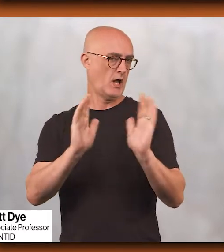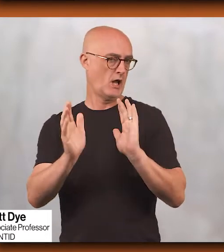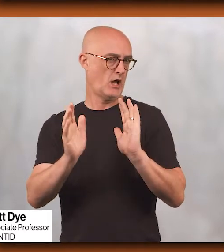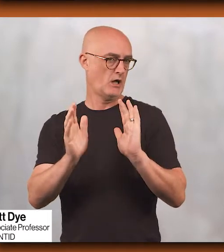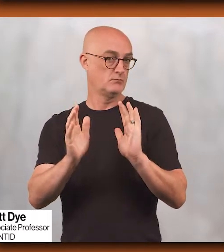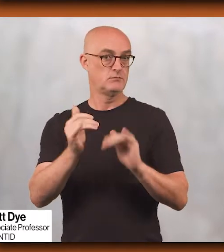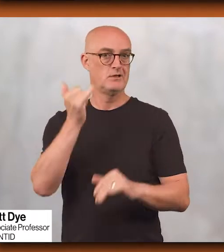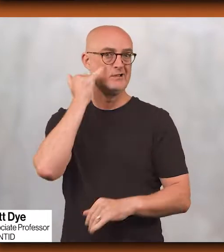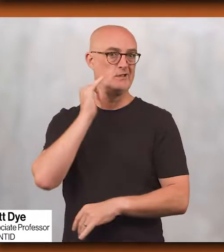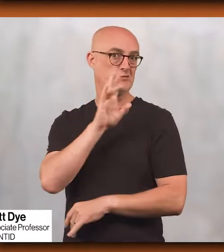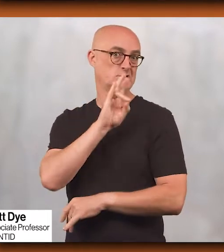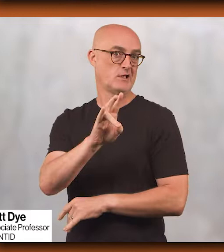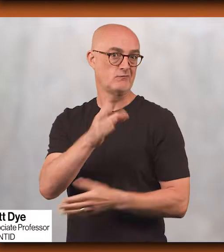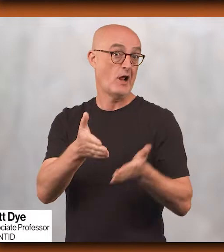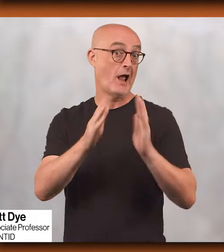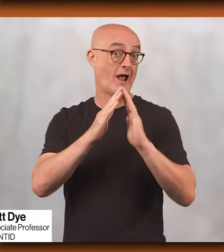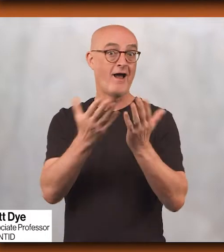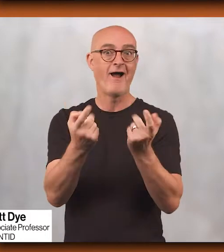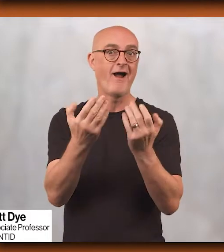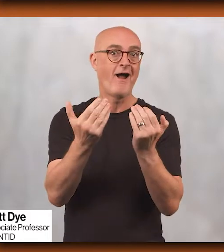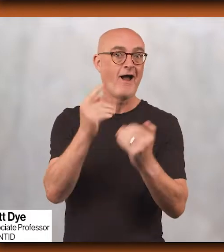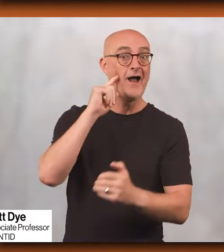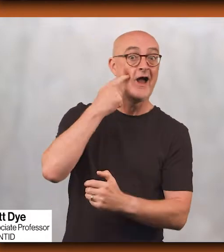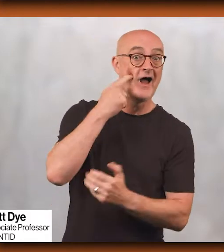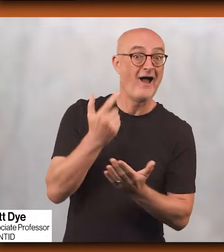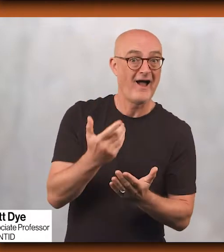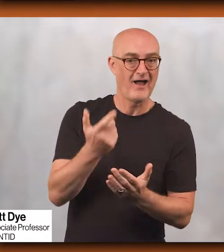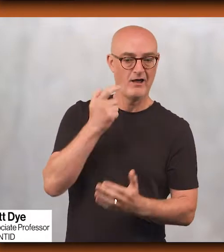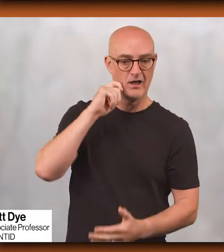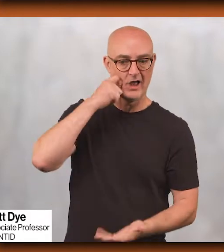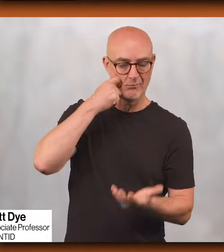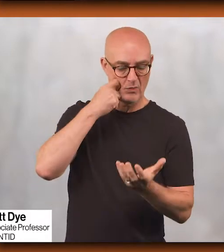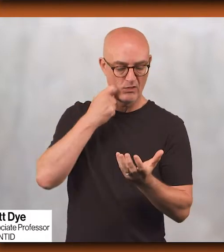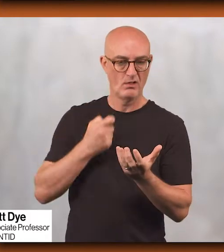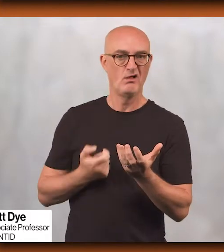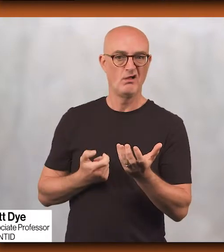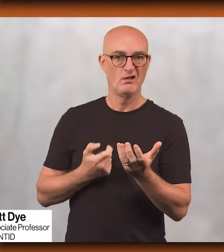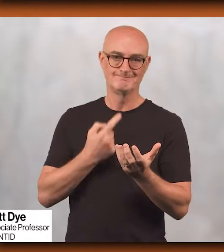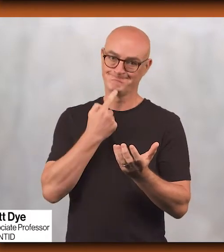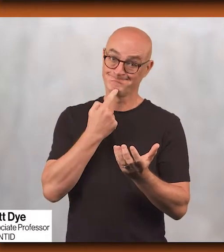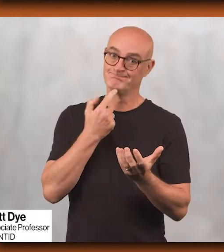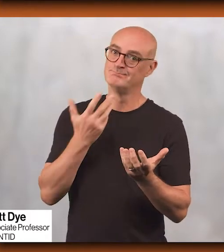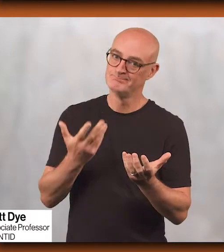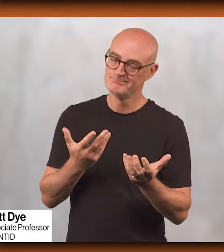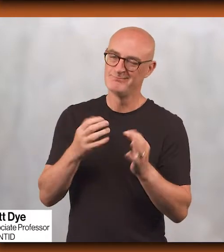these two signs are really different, so Siple argued that when there were